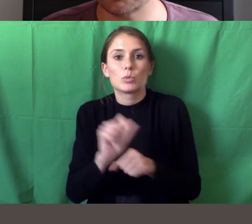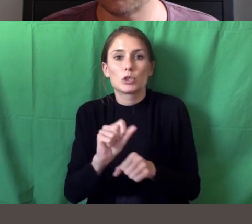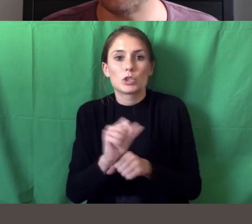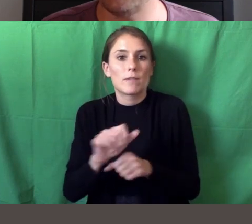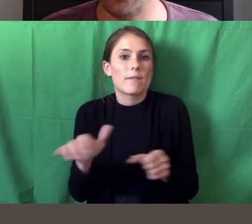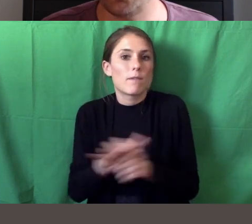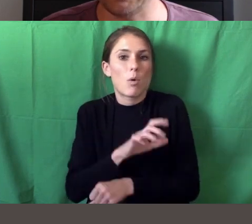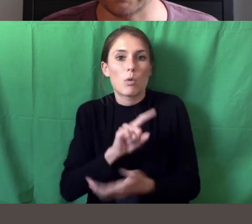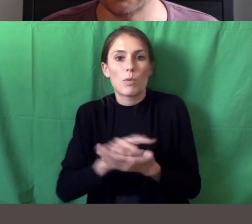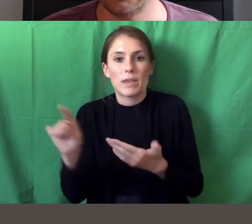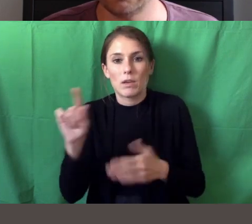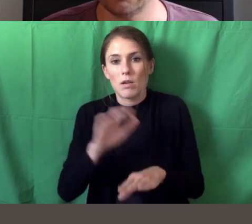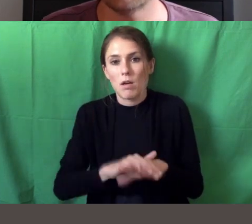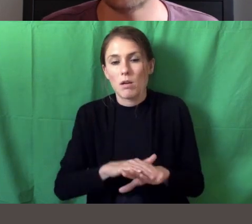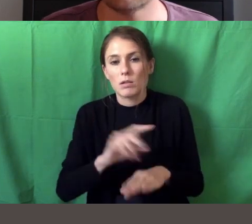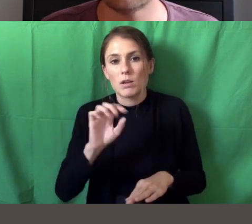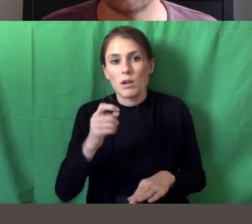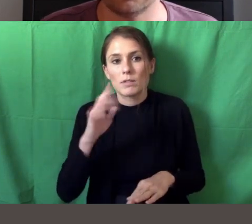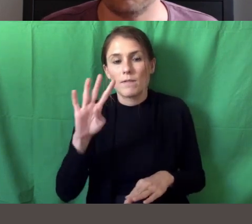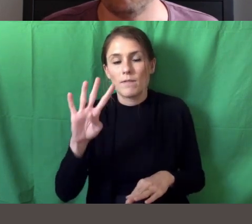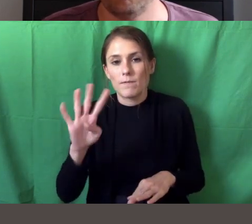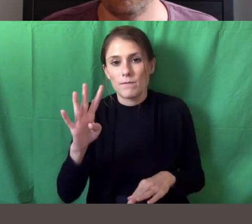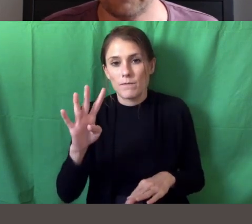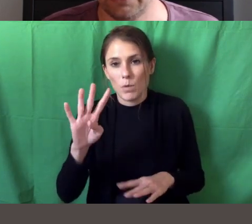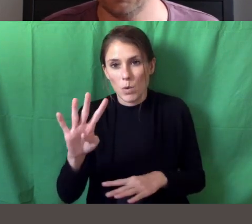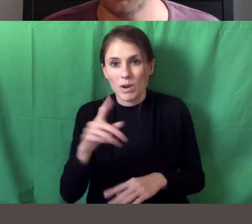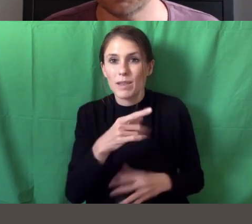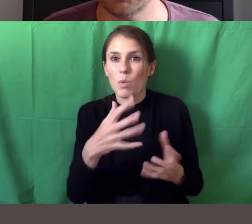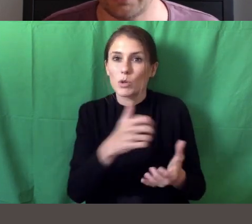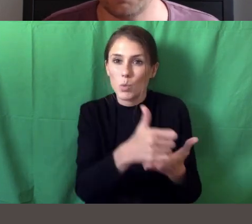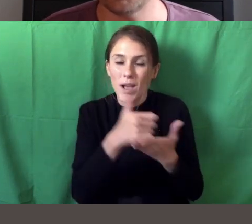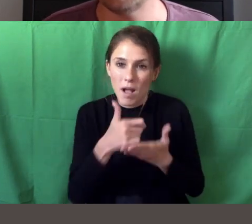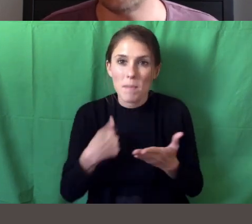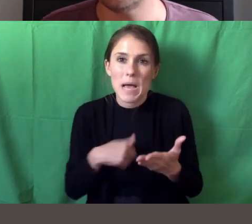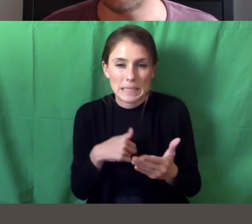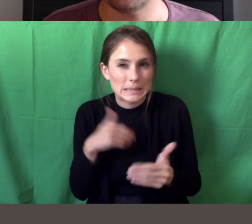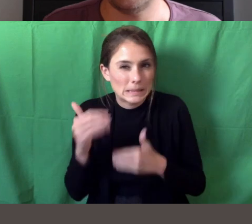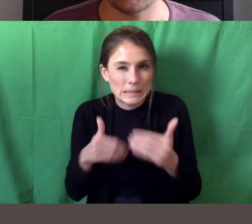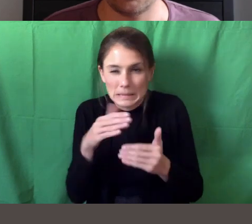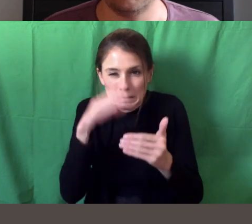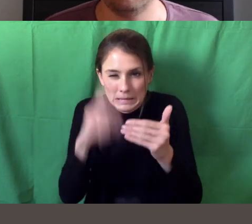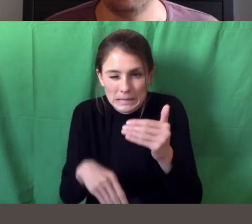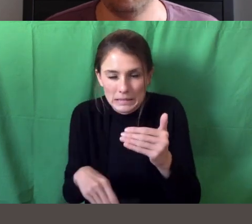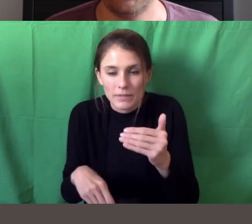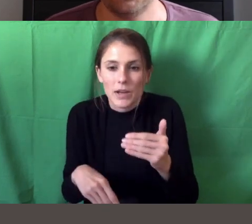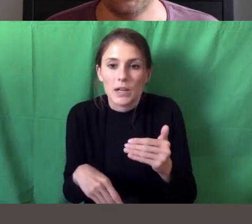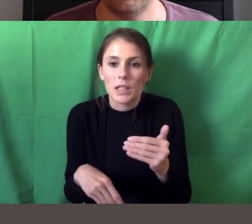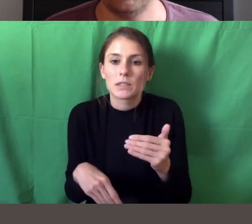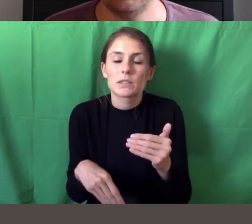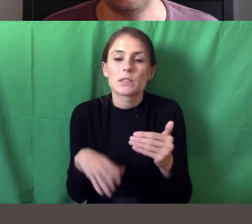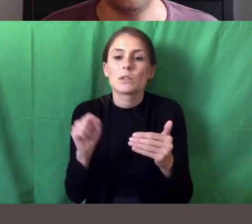author, announced to be able to work a full week on tox4. He wanted to help to move it over the